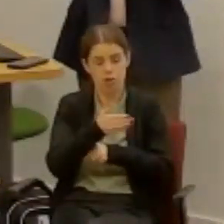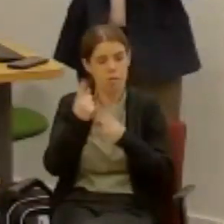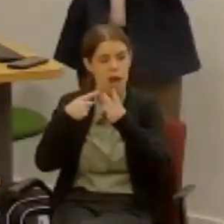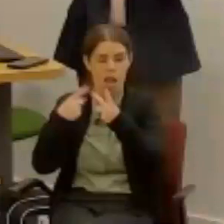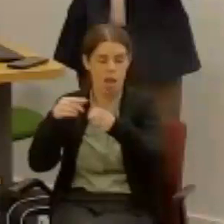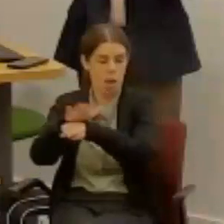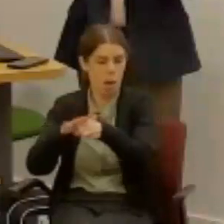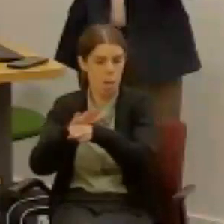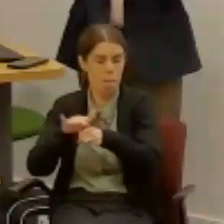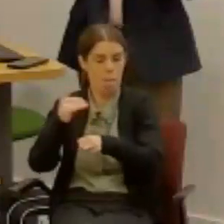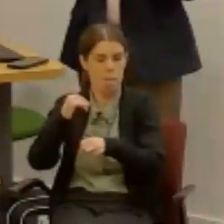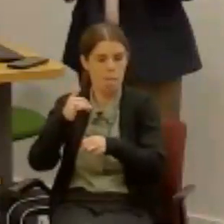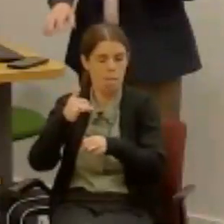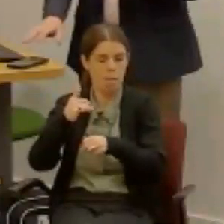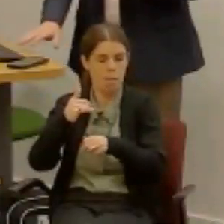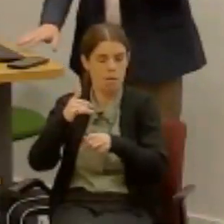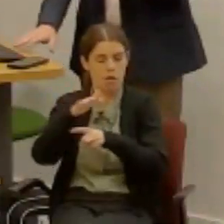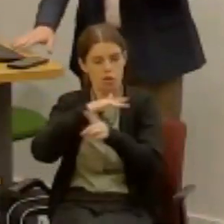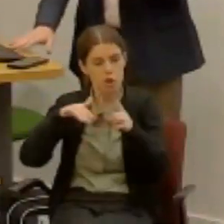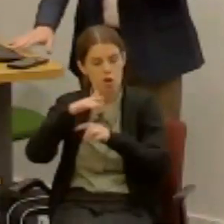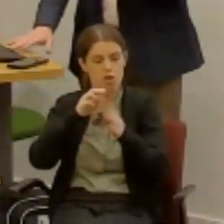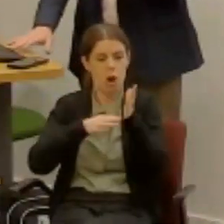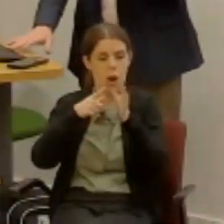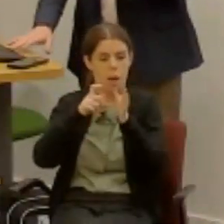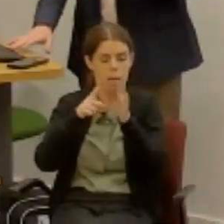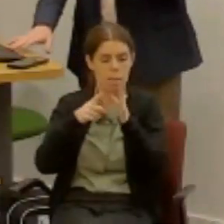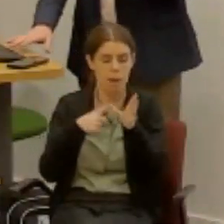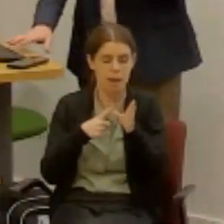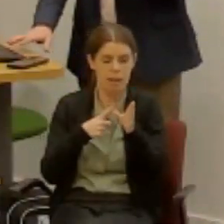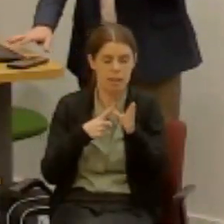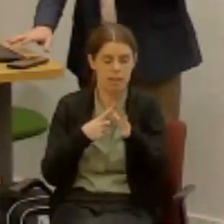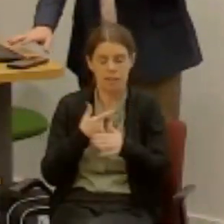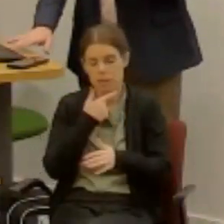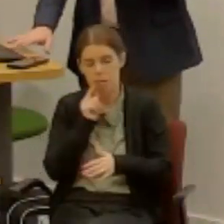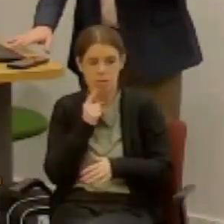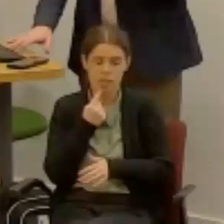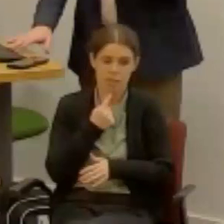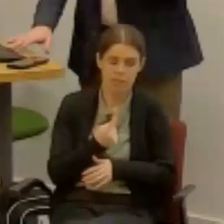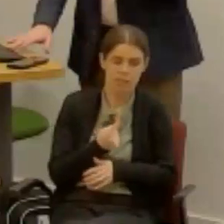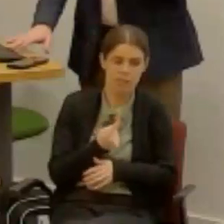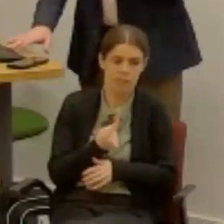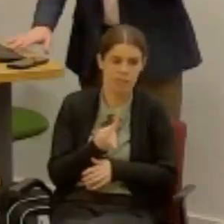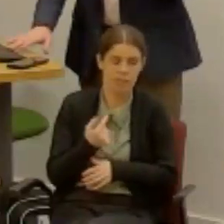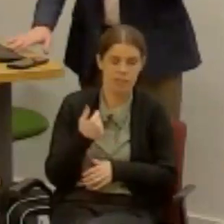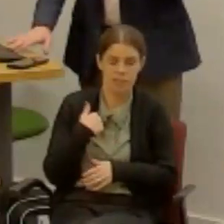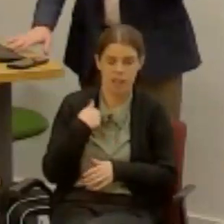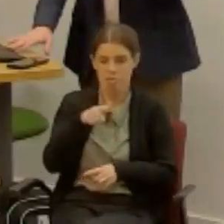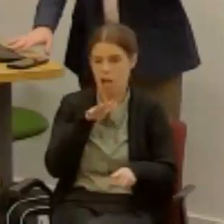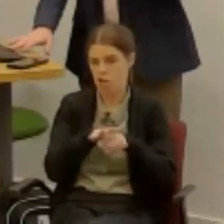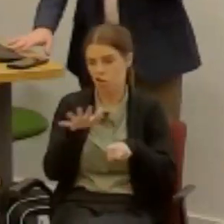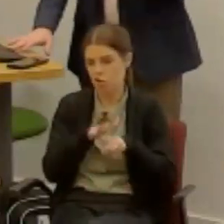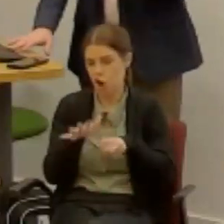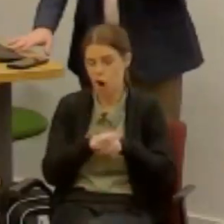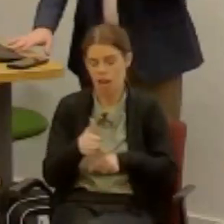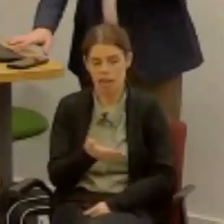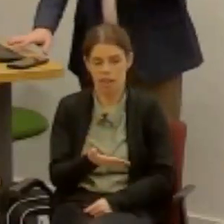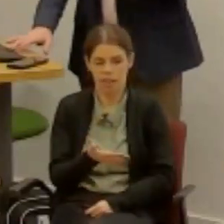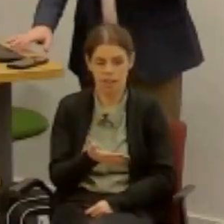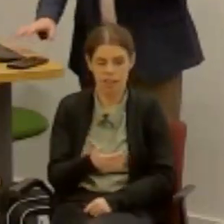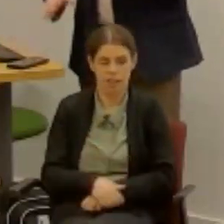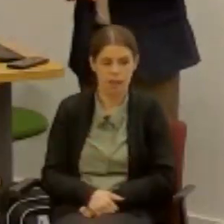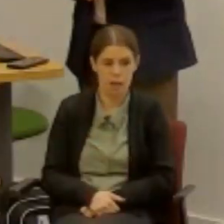So you go to social media, peer review, and knock down self that people unbelievable,